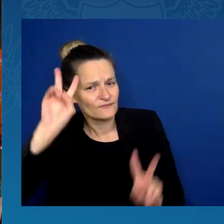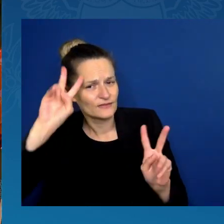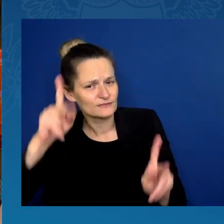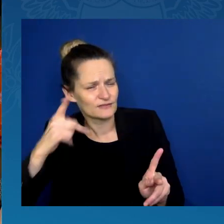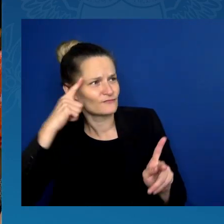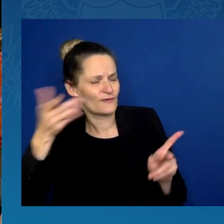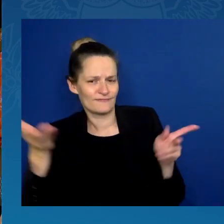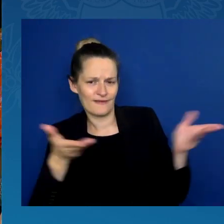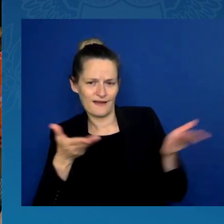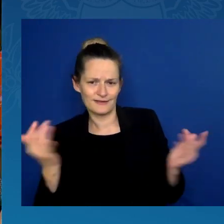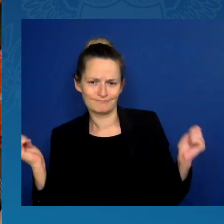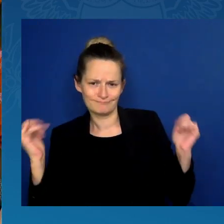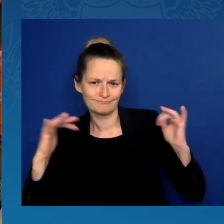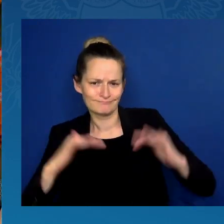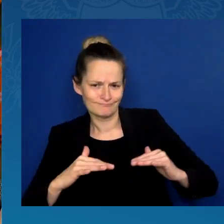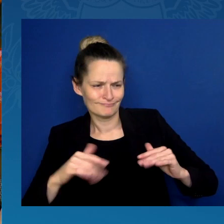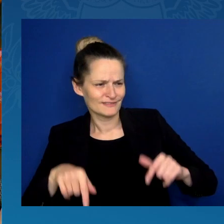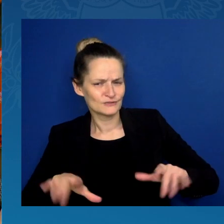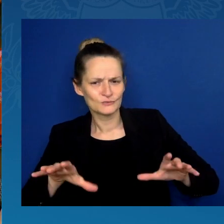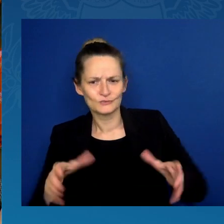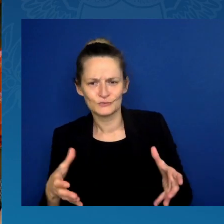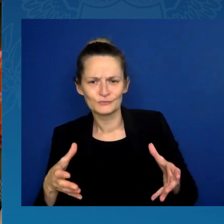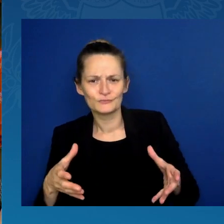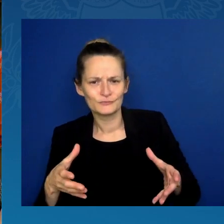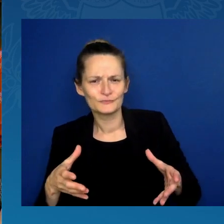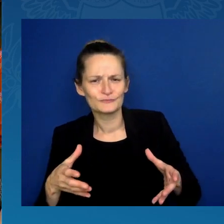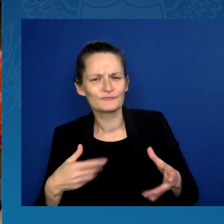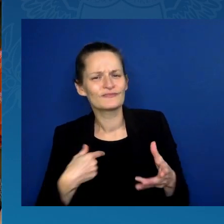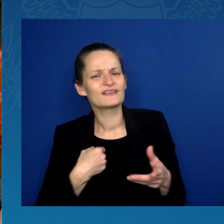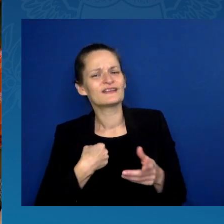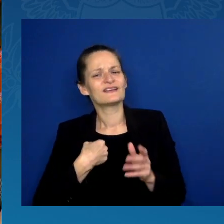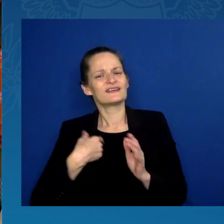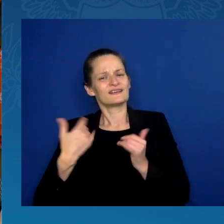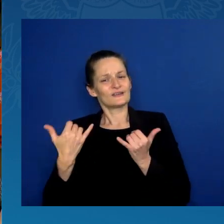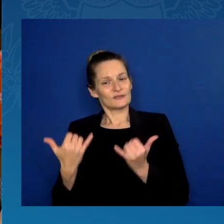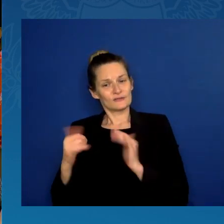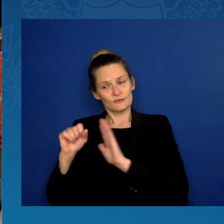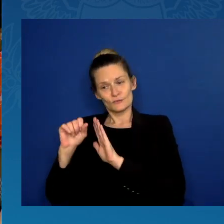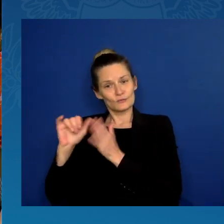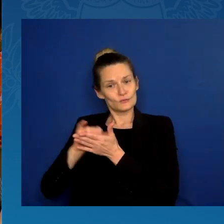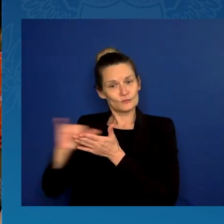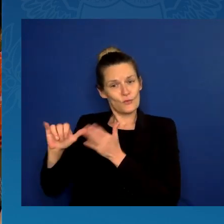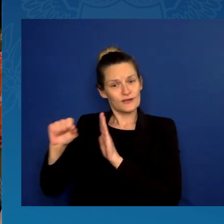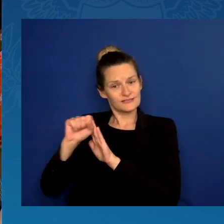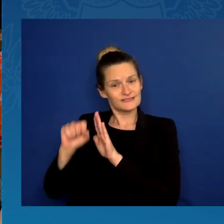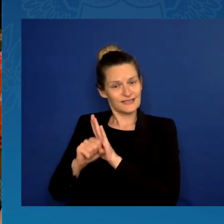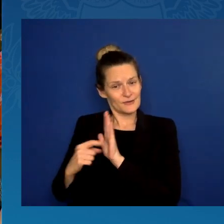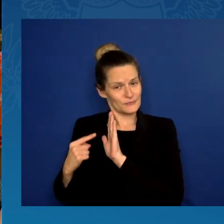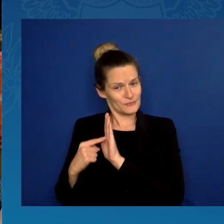I'm New York State Assembly member Jessica Gonzalez Rojas. I use she, her, ella pronouns. Like you, vice president,